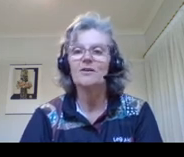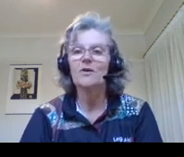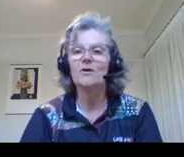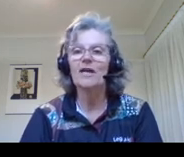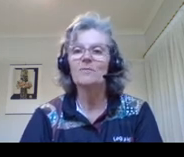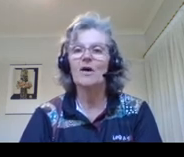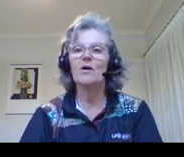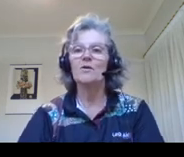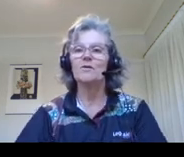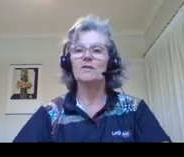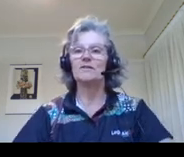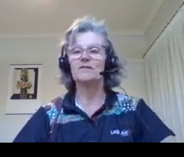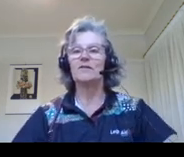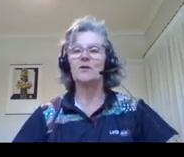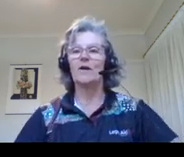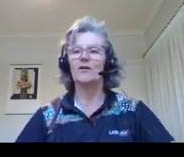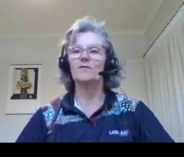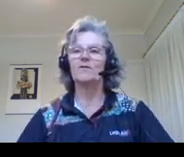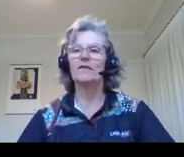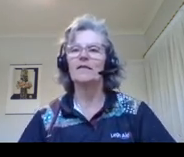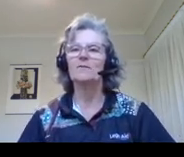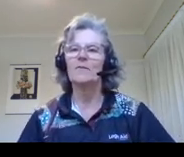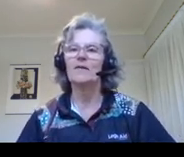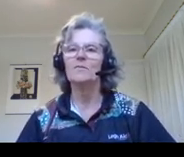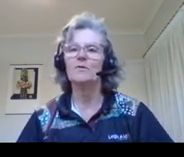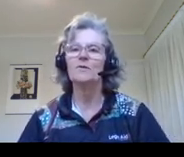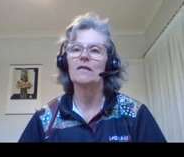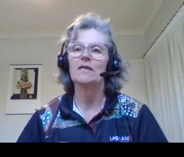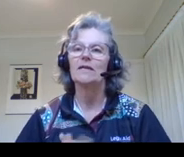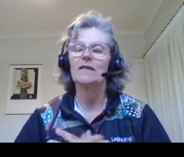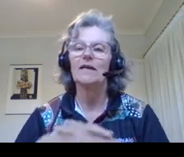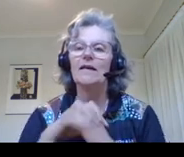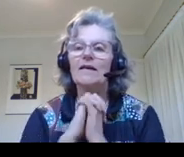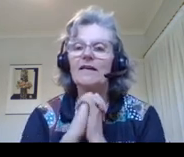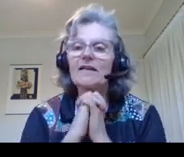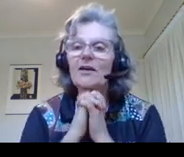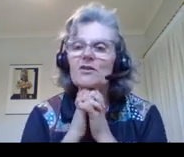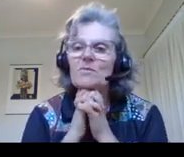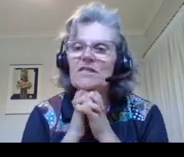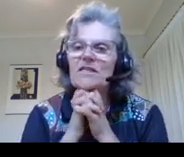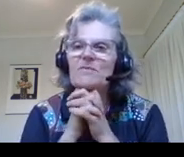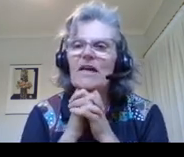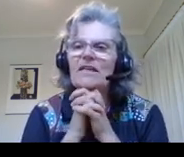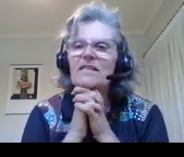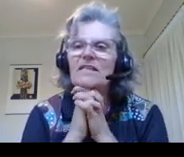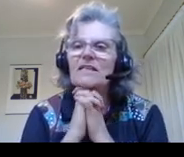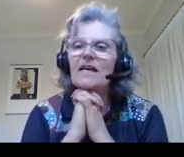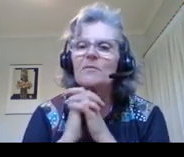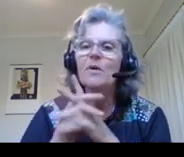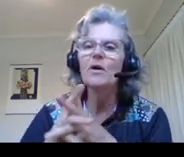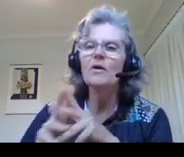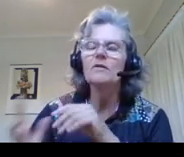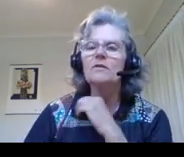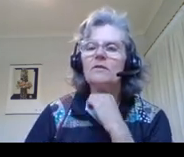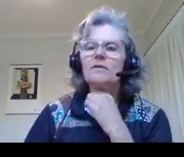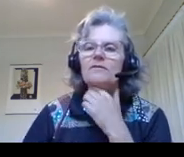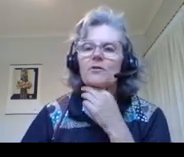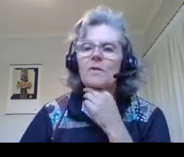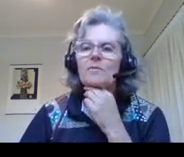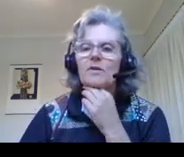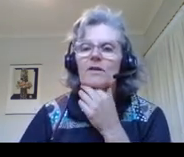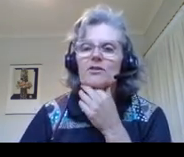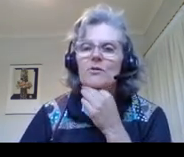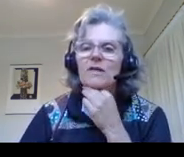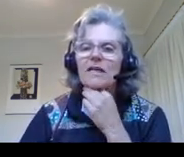on our poll so hopefully people are going to participate in our poll a few people are joining